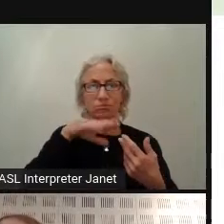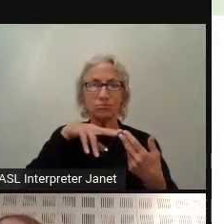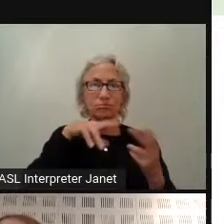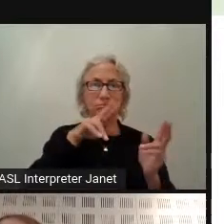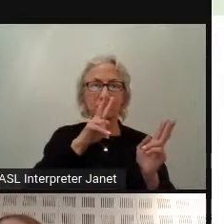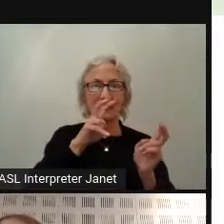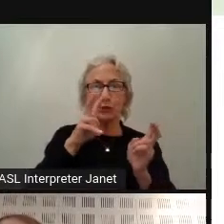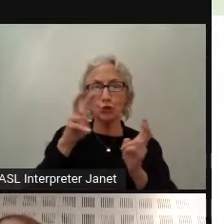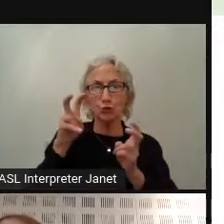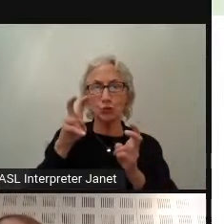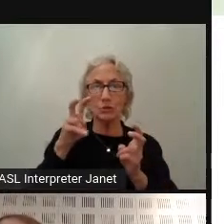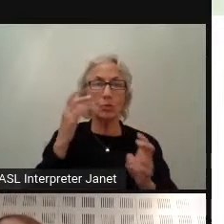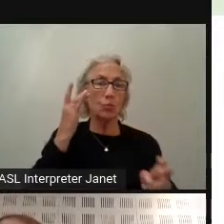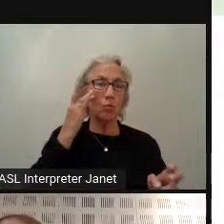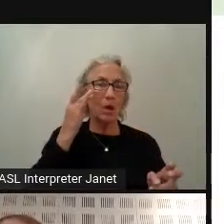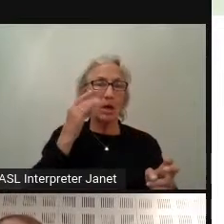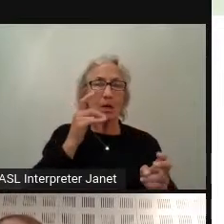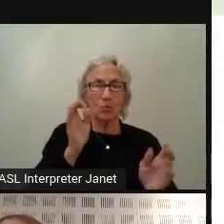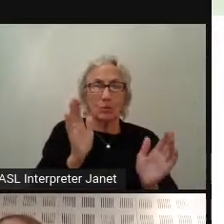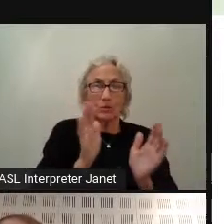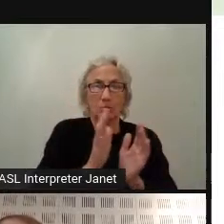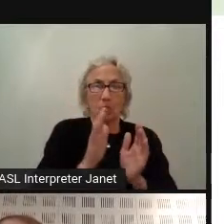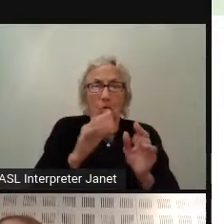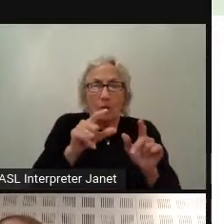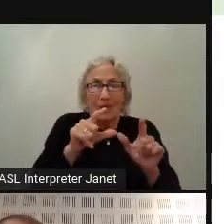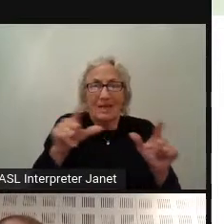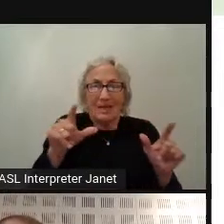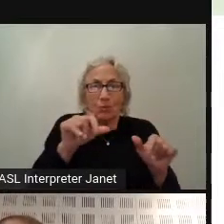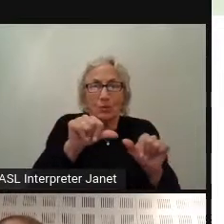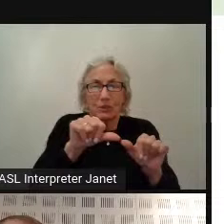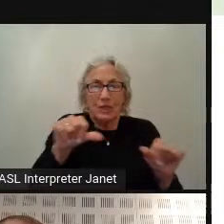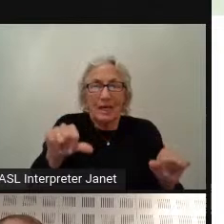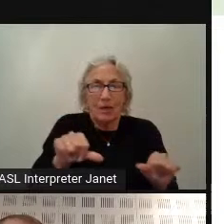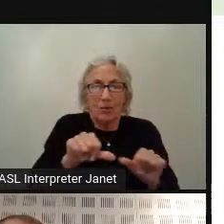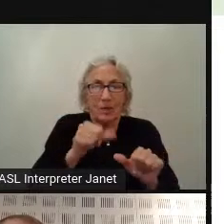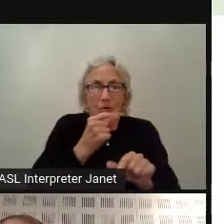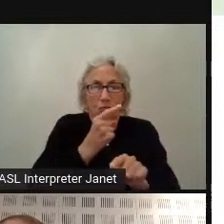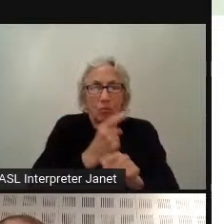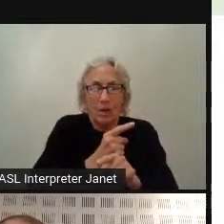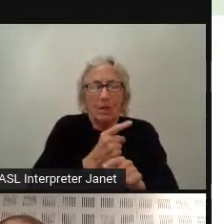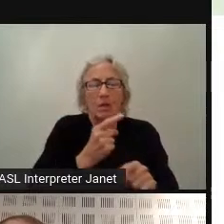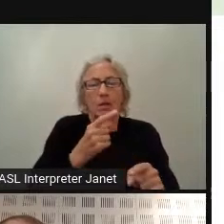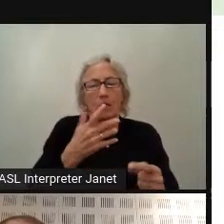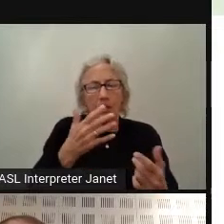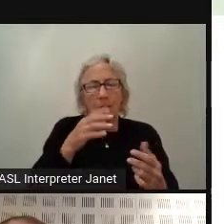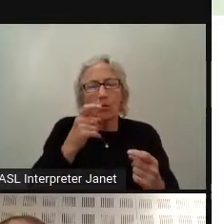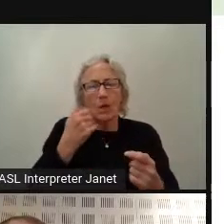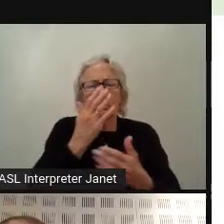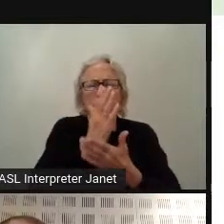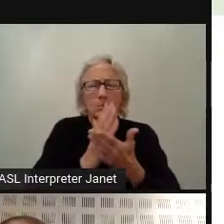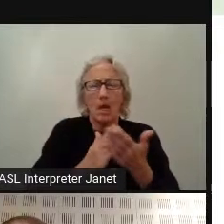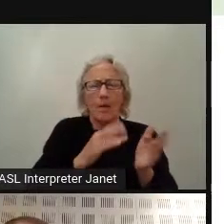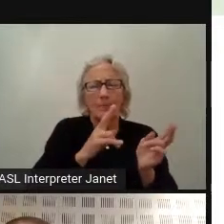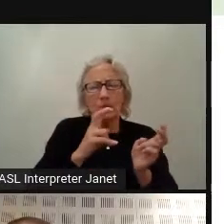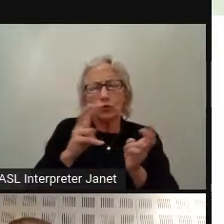we had quite some problems actually because being a very small